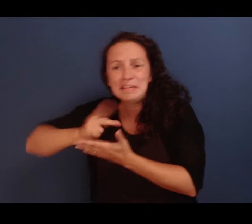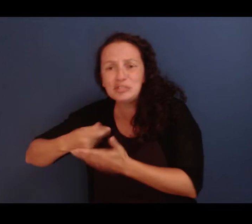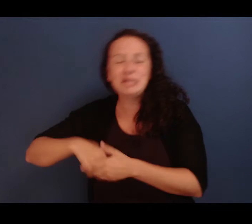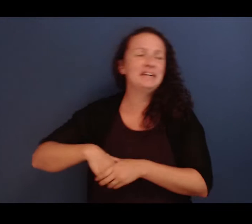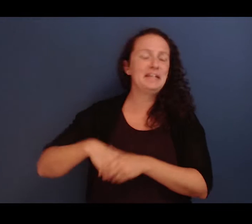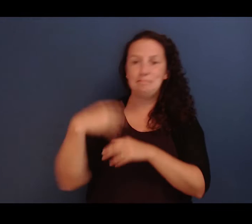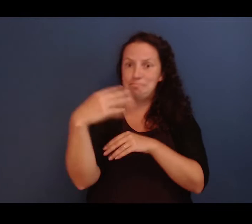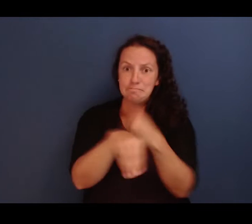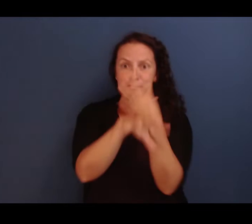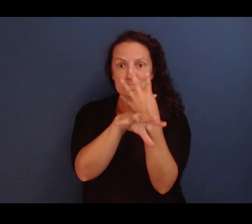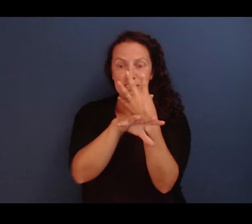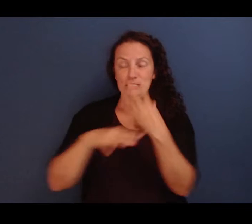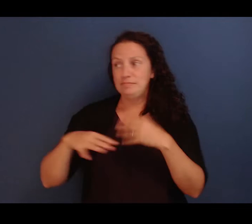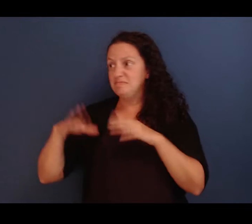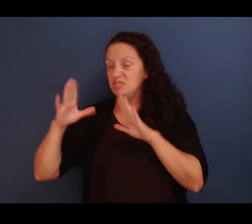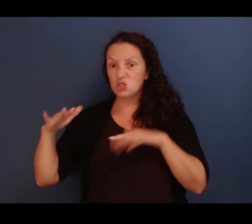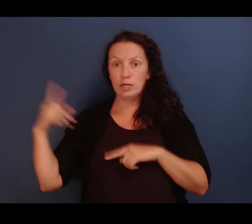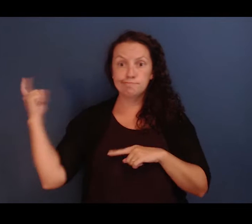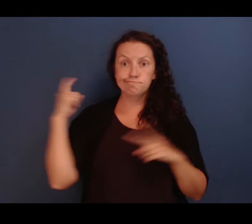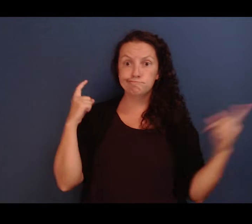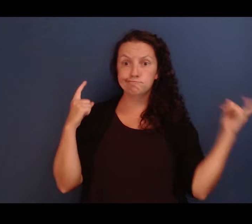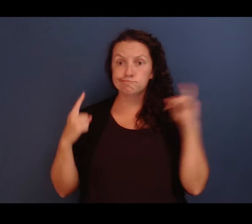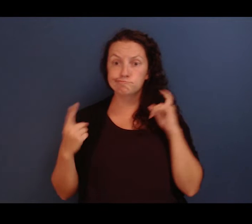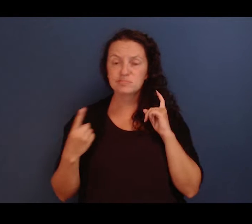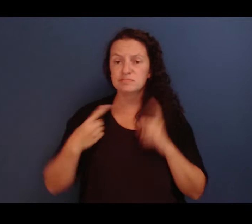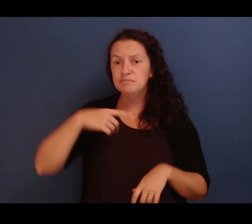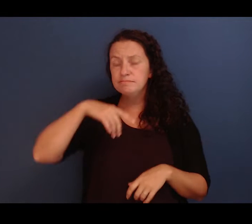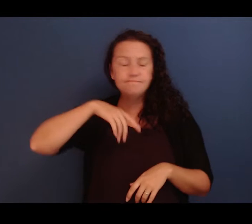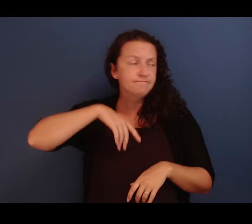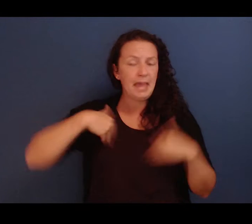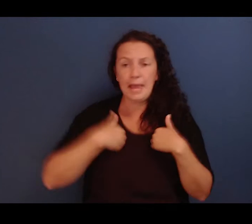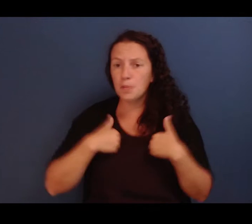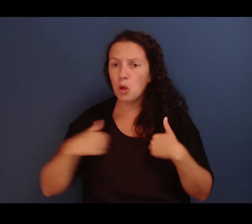environments, often with children, animals and the day-to-day happenings in our lives